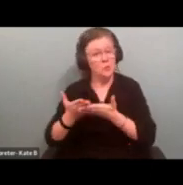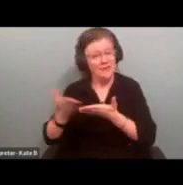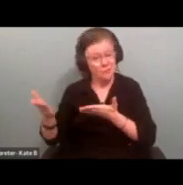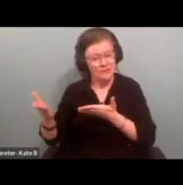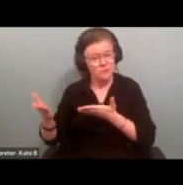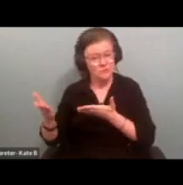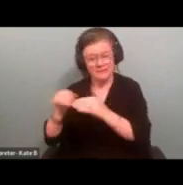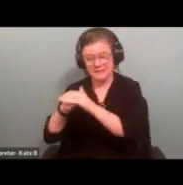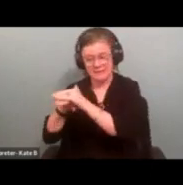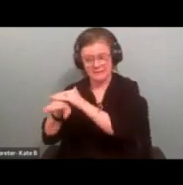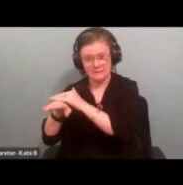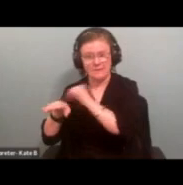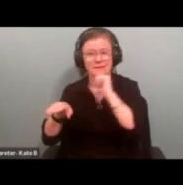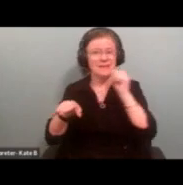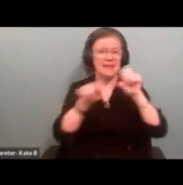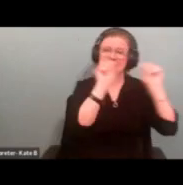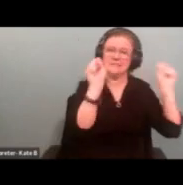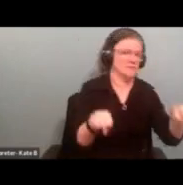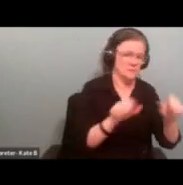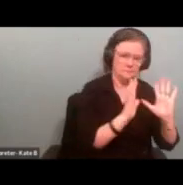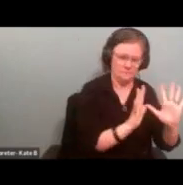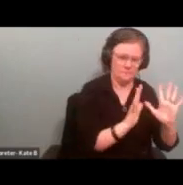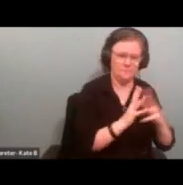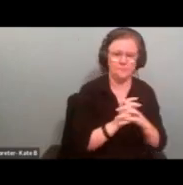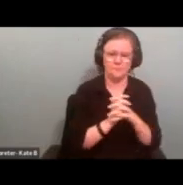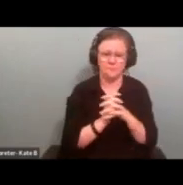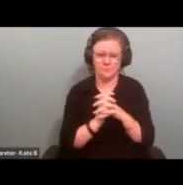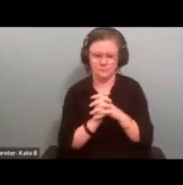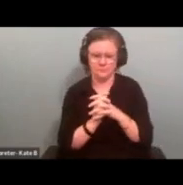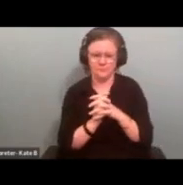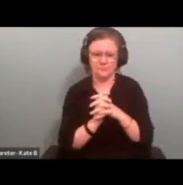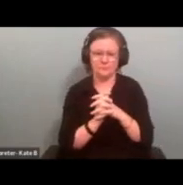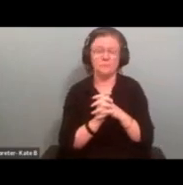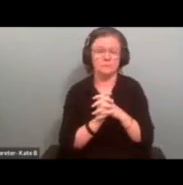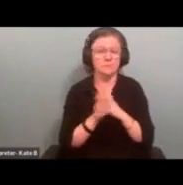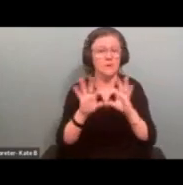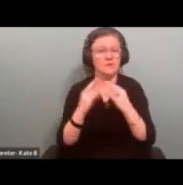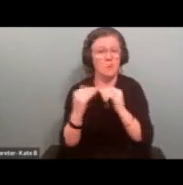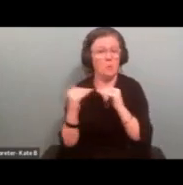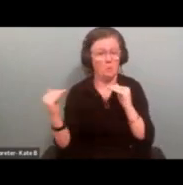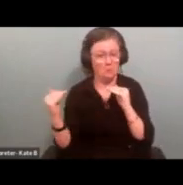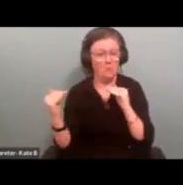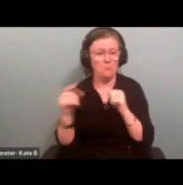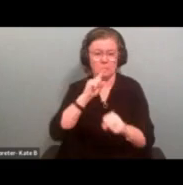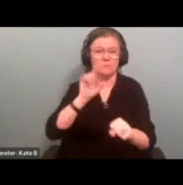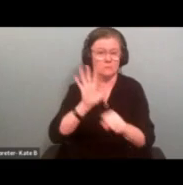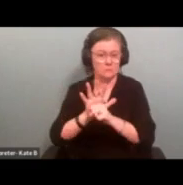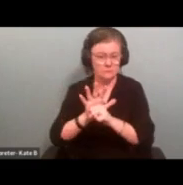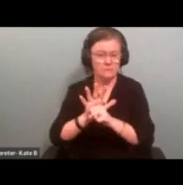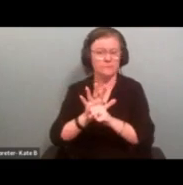rather than system resources. So at the family level, we need to ensure that wraparound is